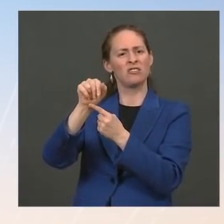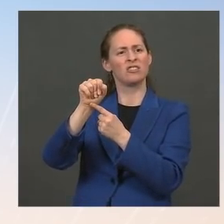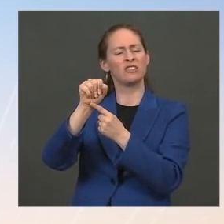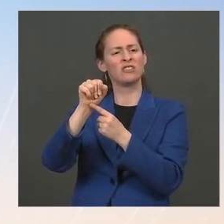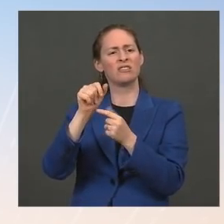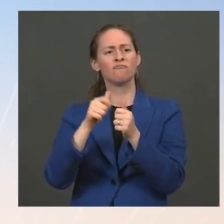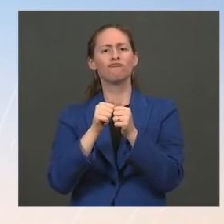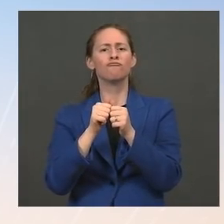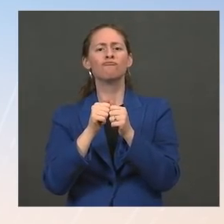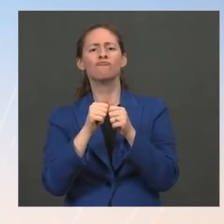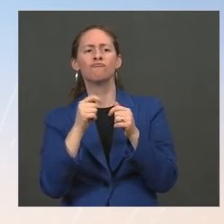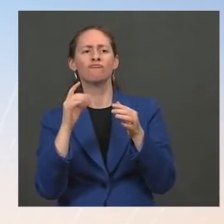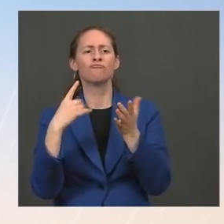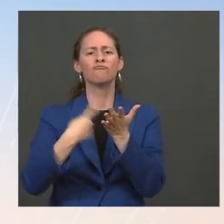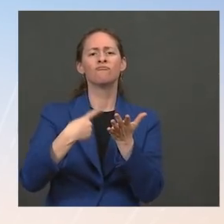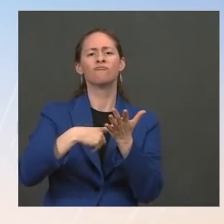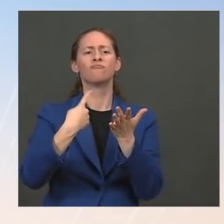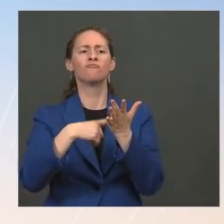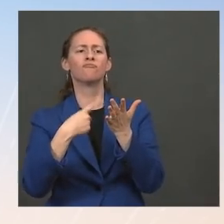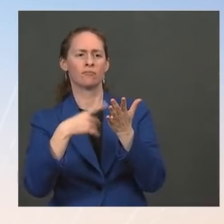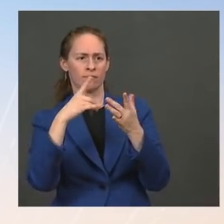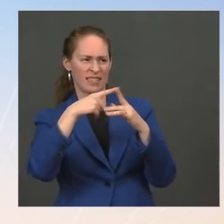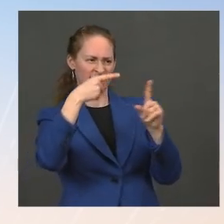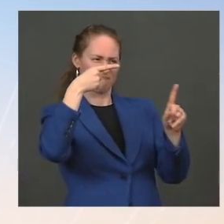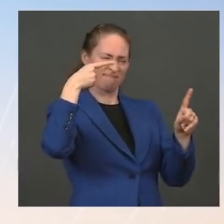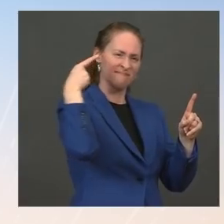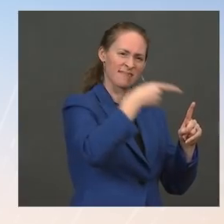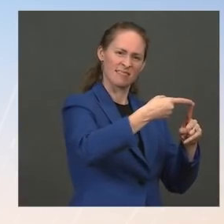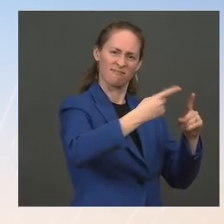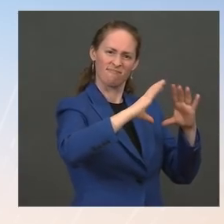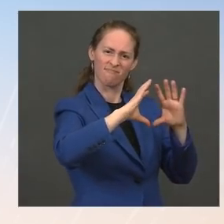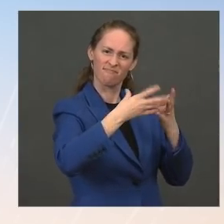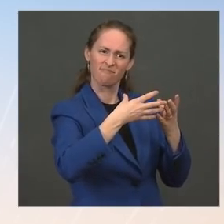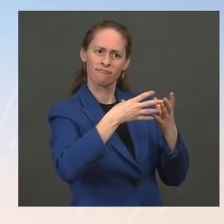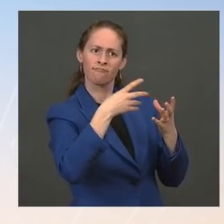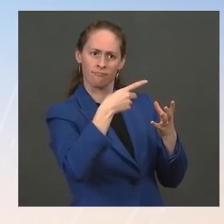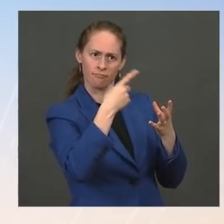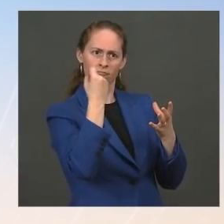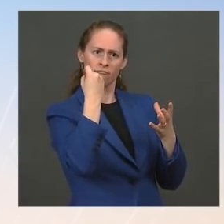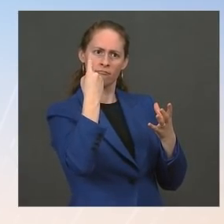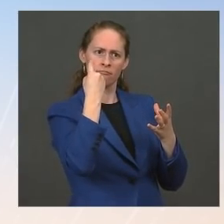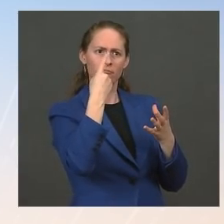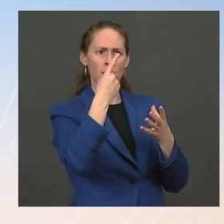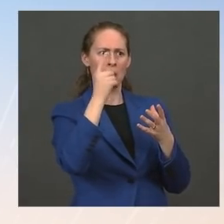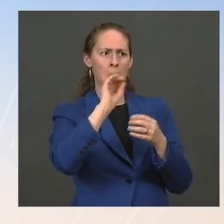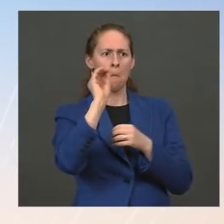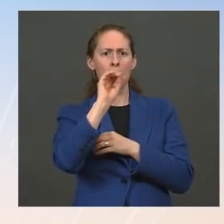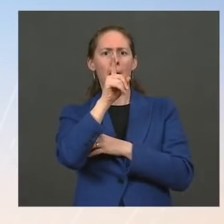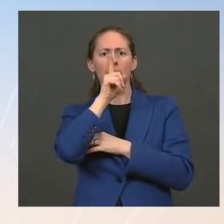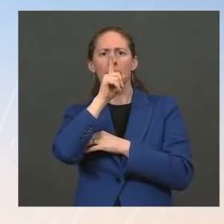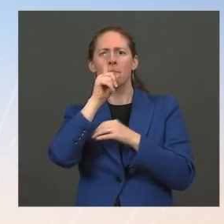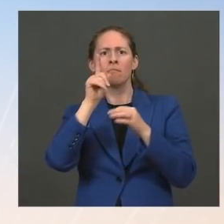We have put those in place ourselves. We put them in place ourselves in the spring. But no, he does not believe -- he believes we should follow